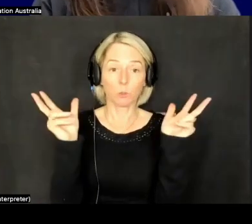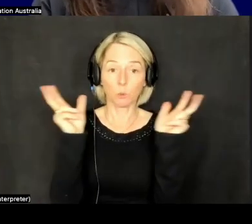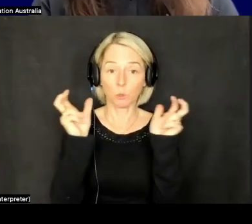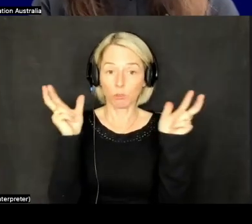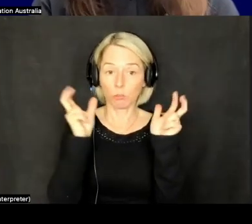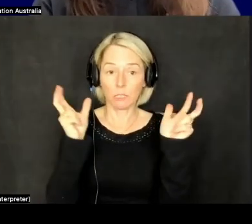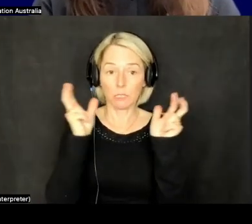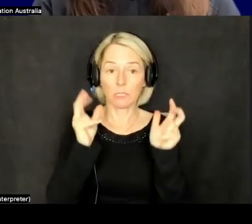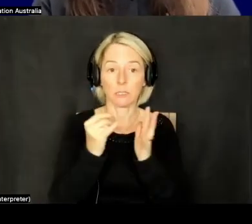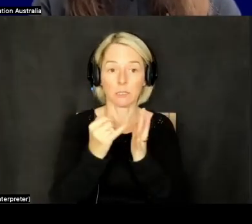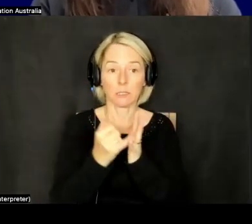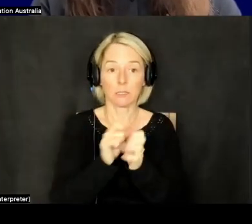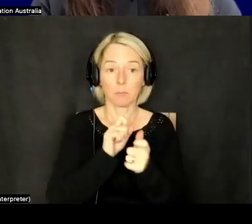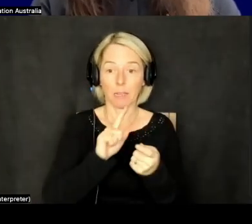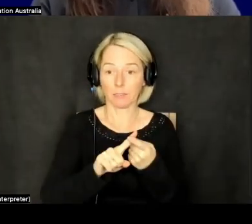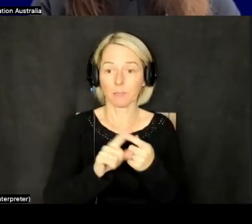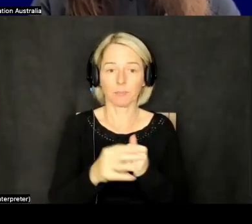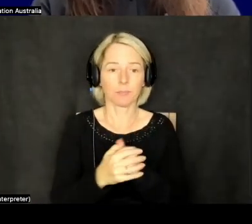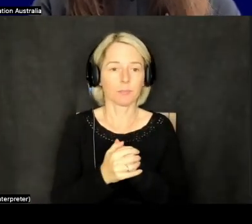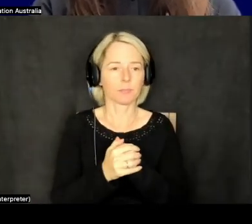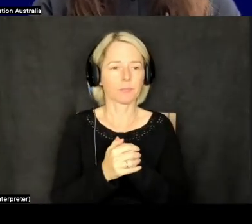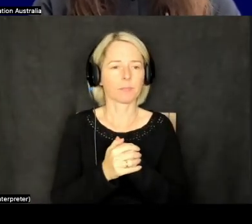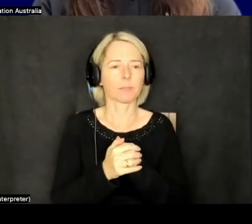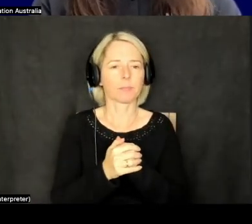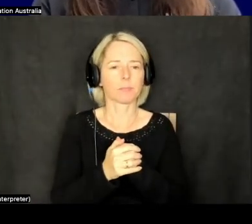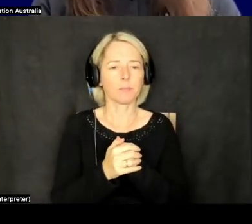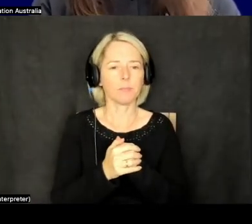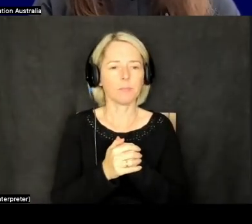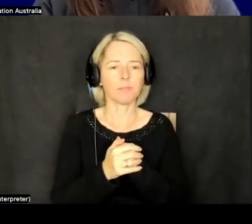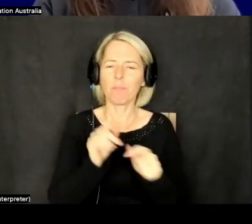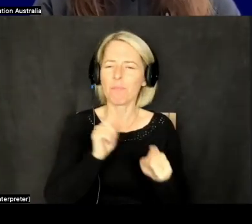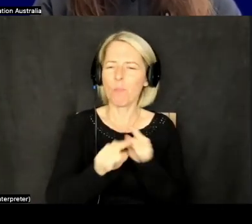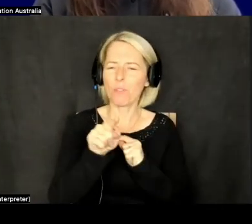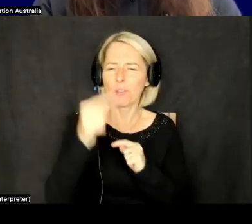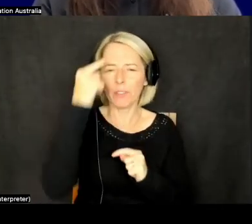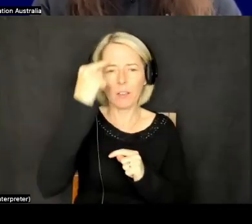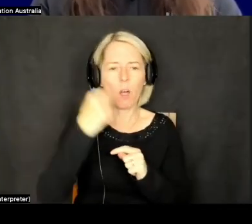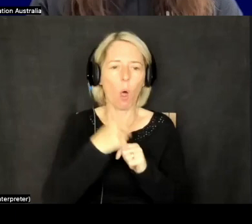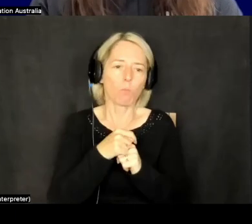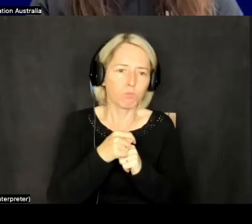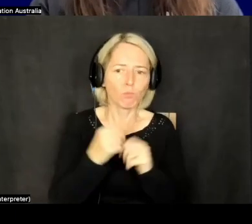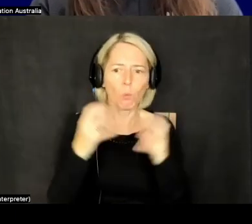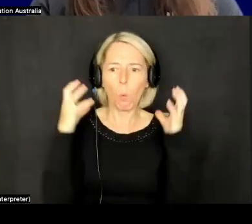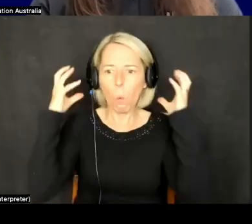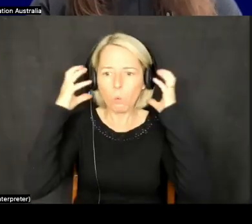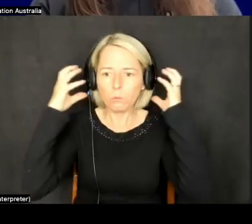people most likely and immediately think of the audiologist, so they're the ones